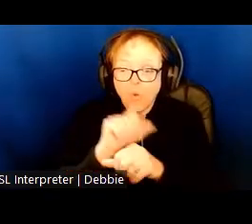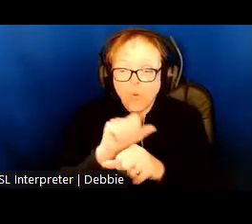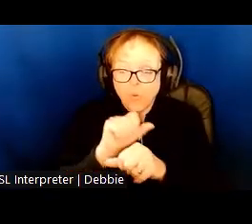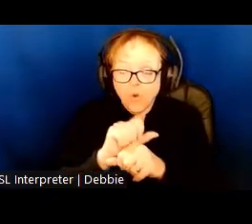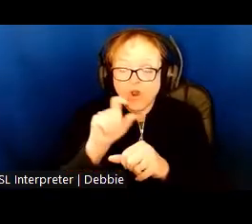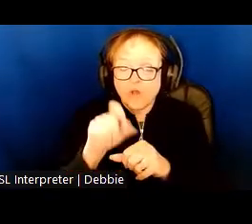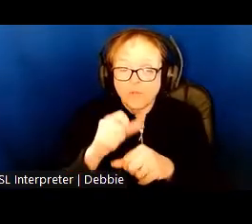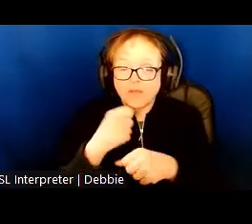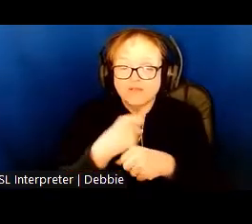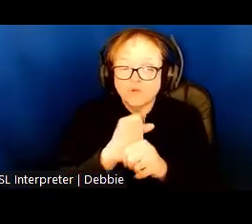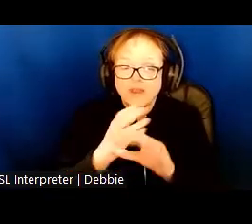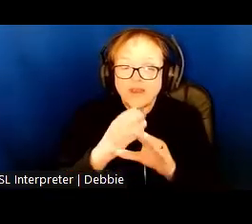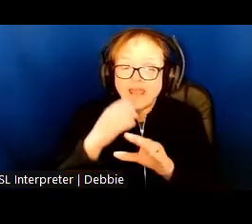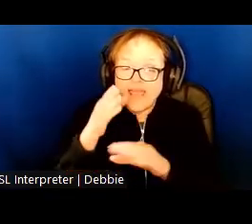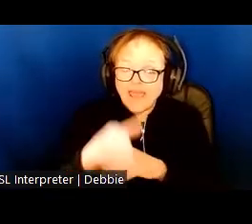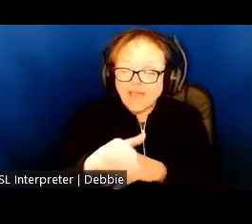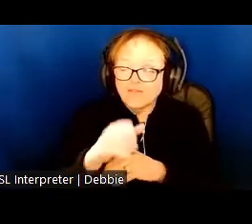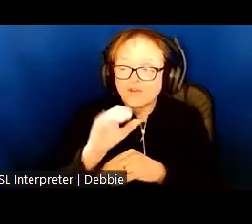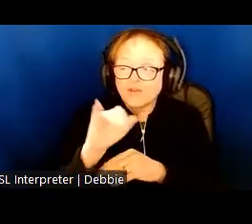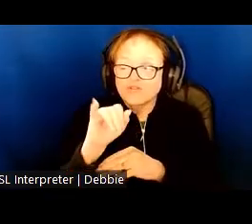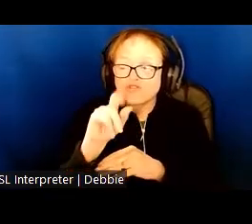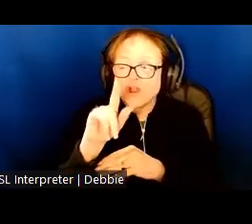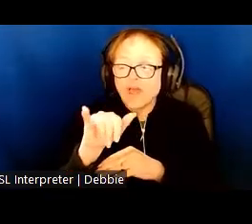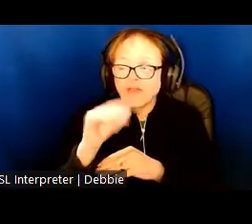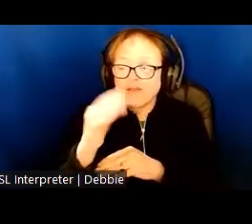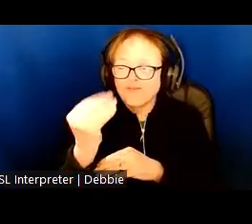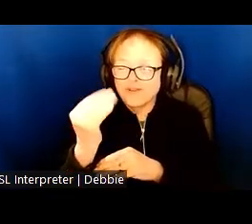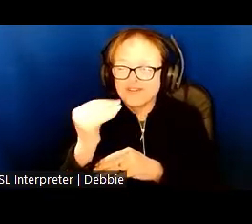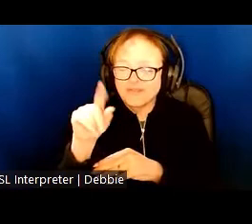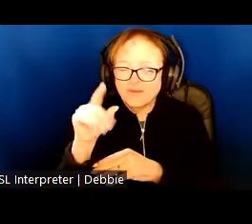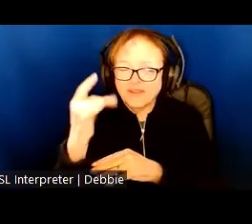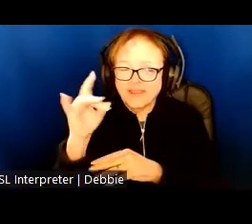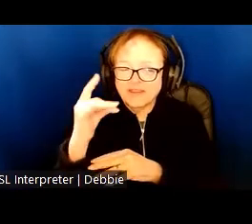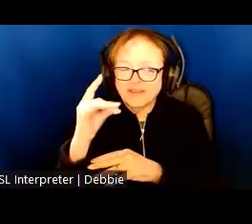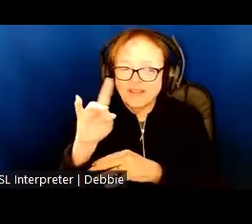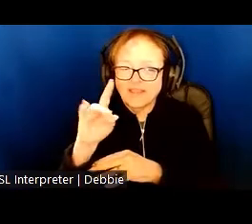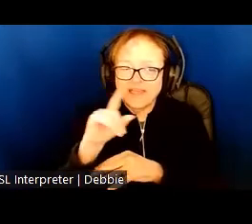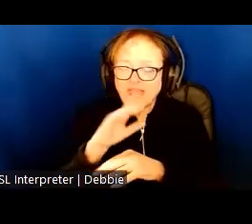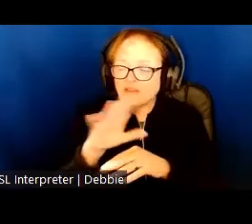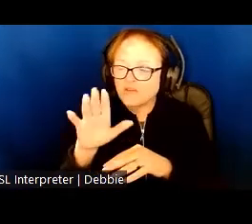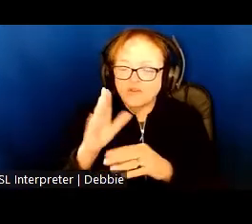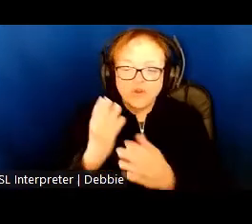July 14, 2018. Do not submit works in progress or work completed